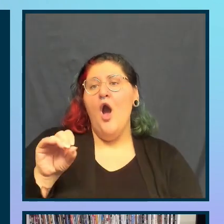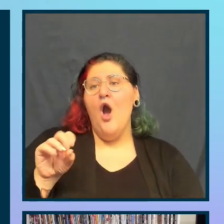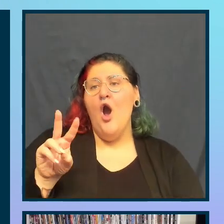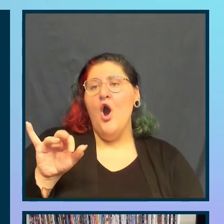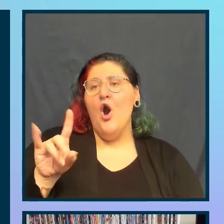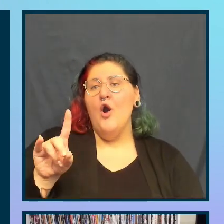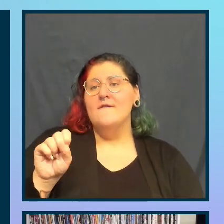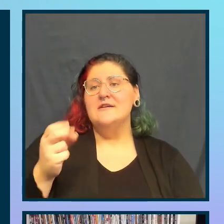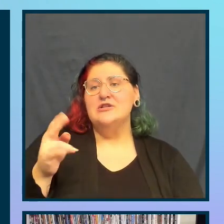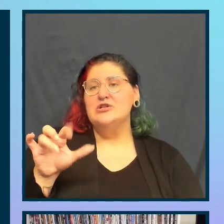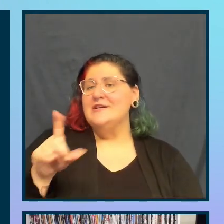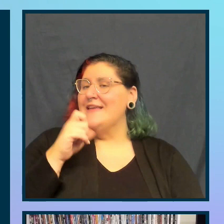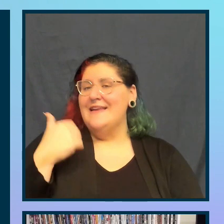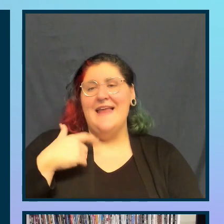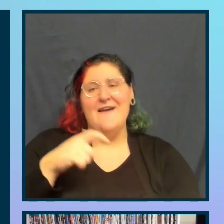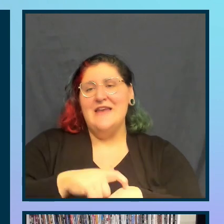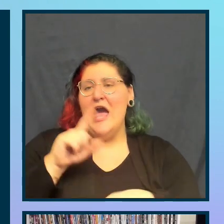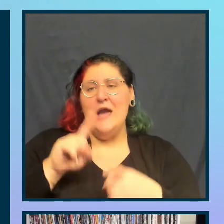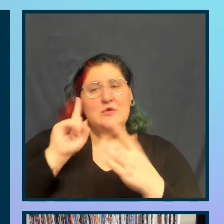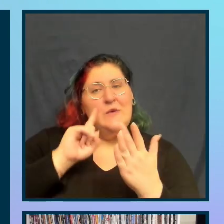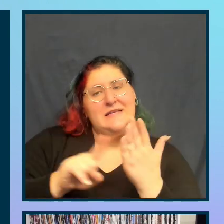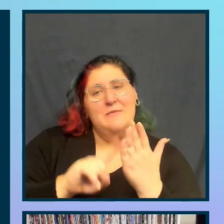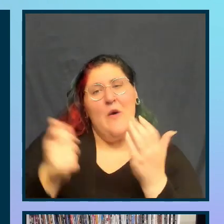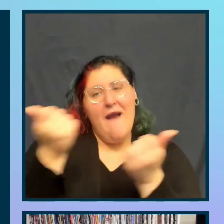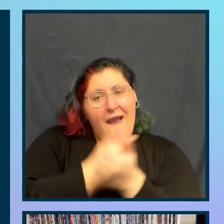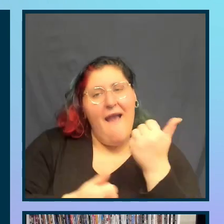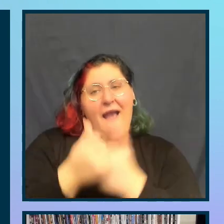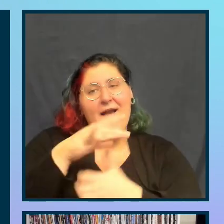but I'll go through and share what I did discover while working on the COVID Shield app.